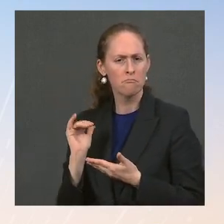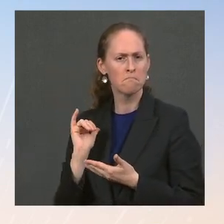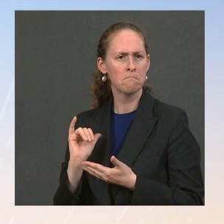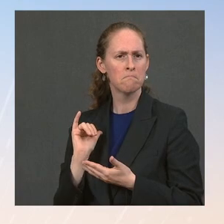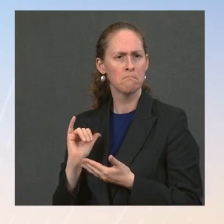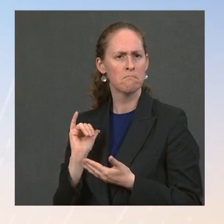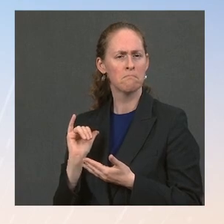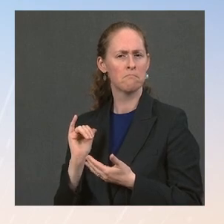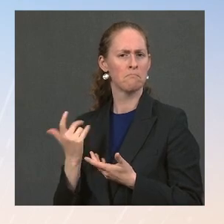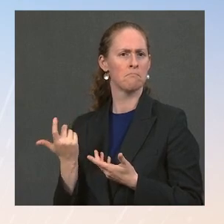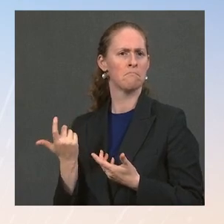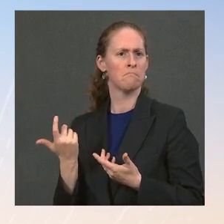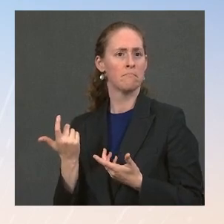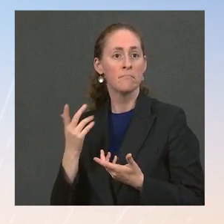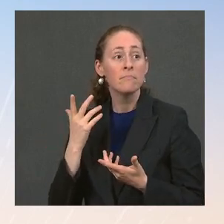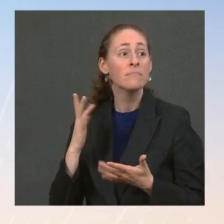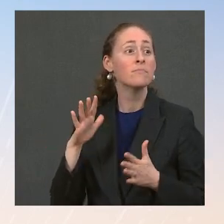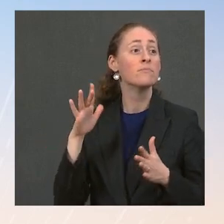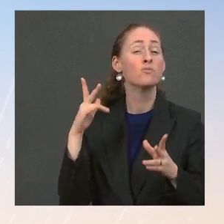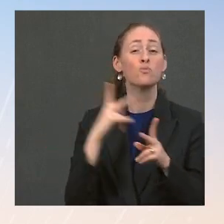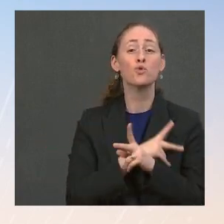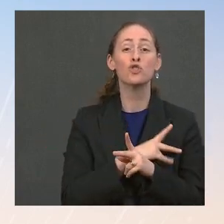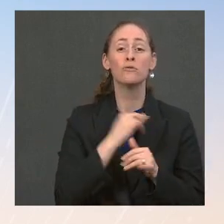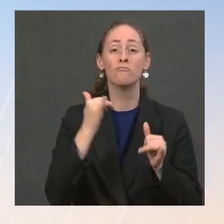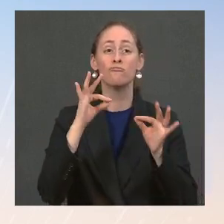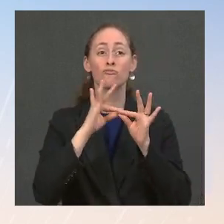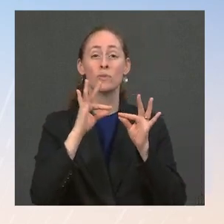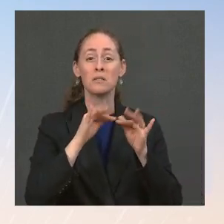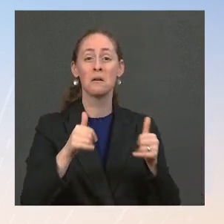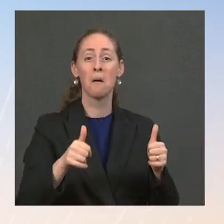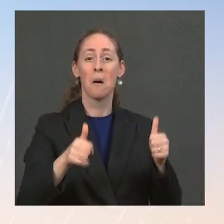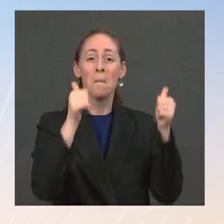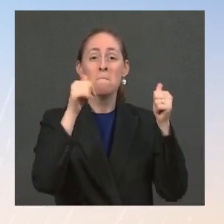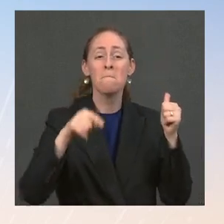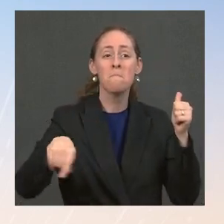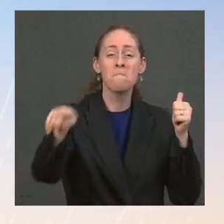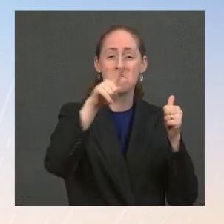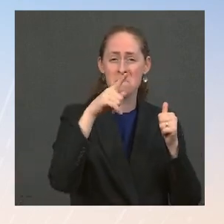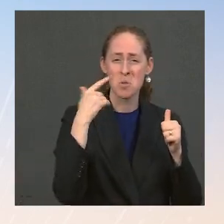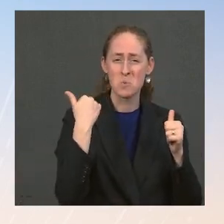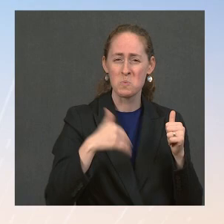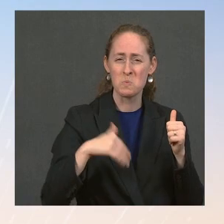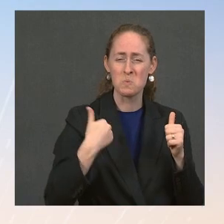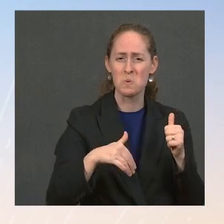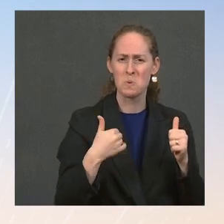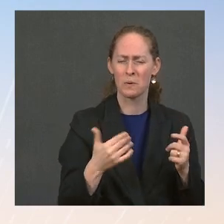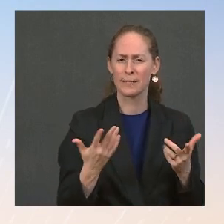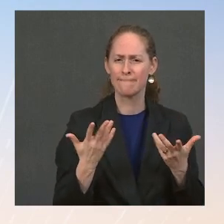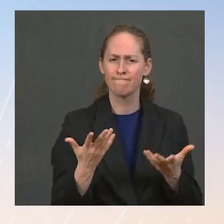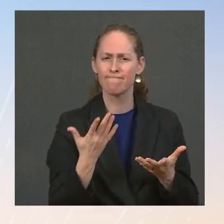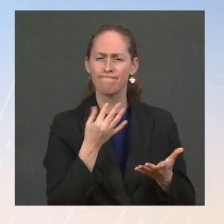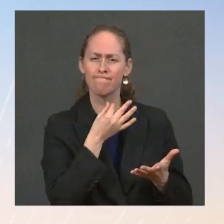And, you know, I understand that you're saying that, you know -- and you have said this in the past -- that impact from inflation is transitory,